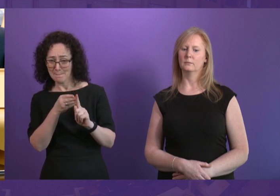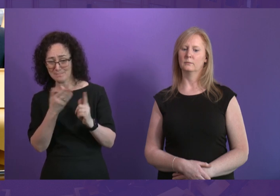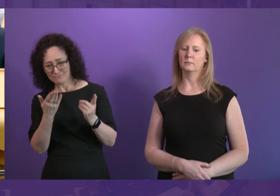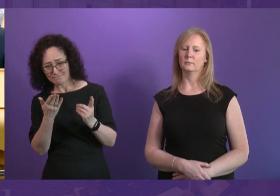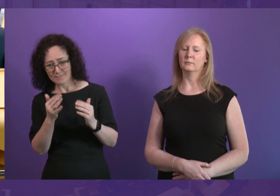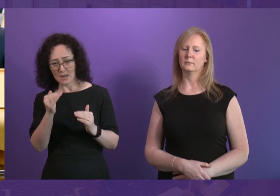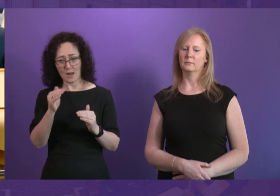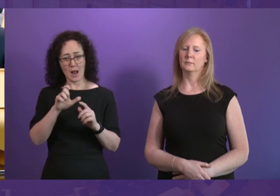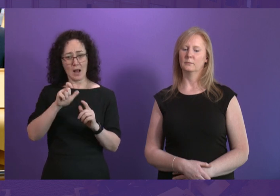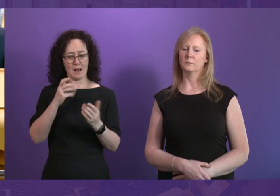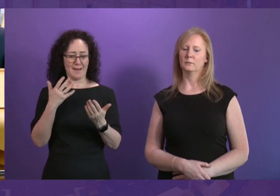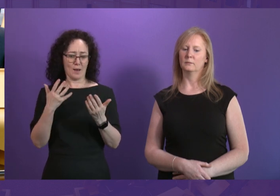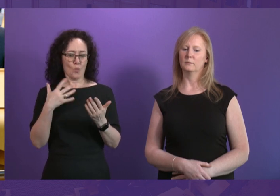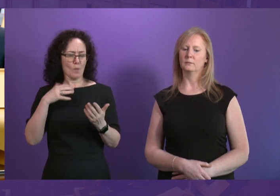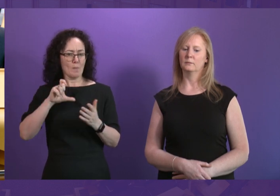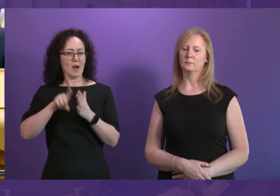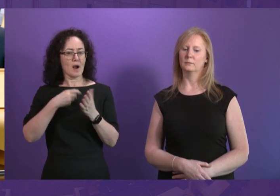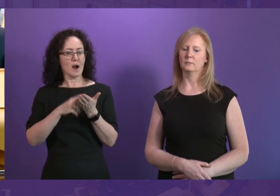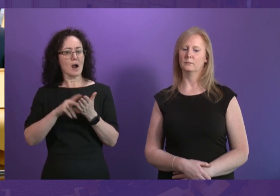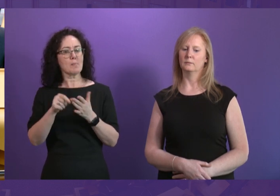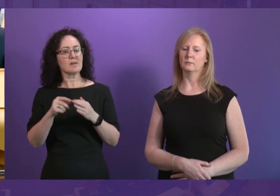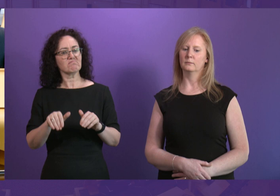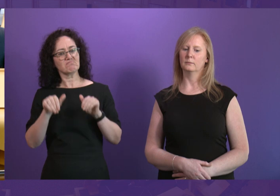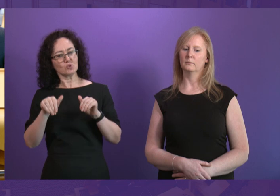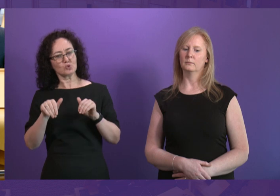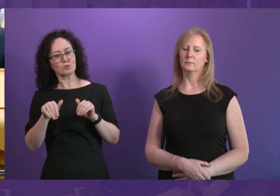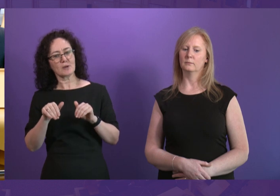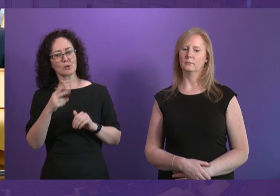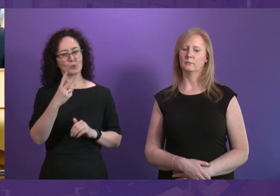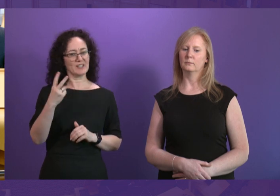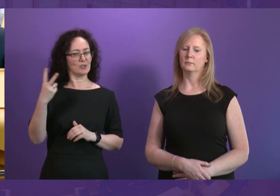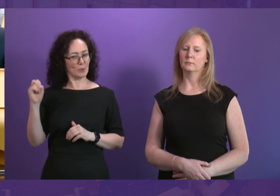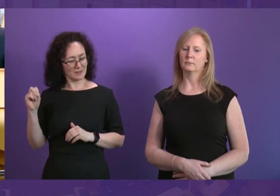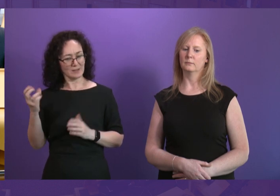Change informed us that its next advice on targets will be published on 2 May. If it